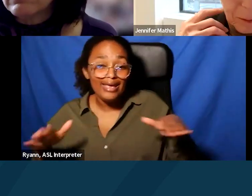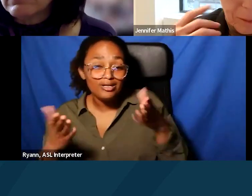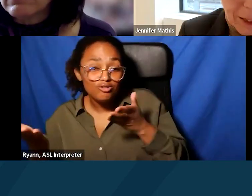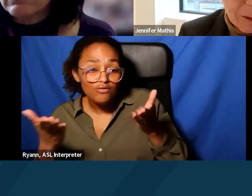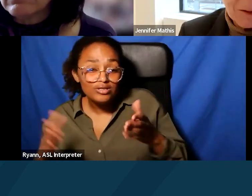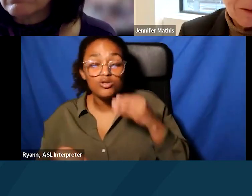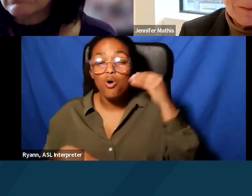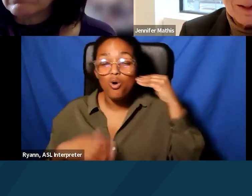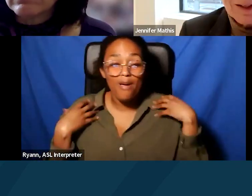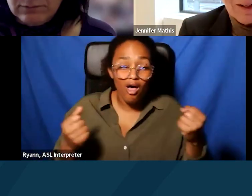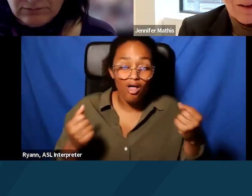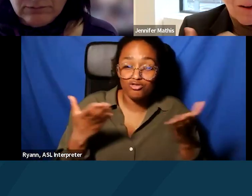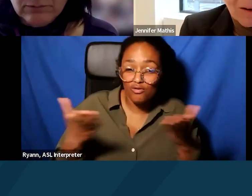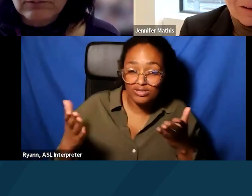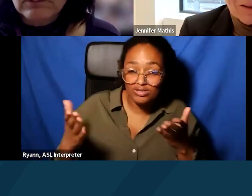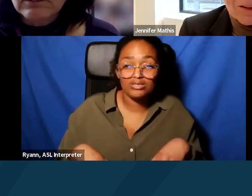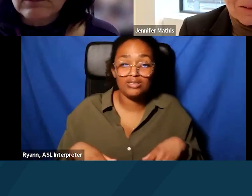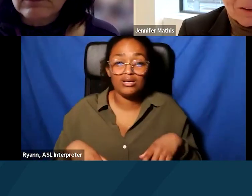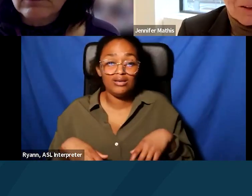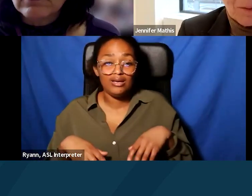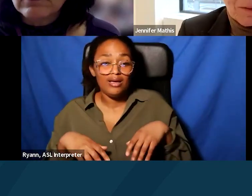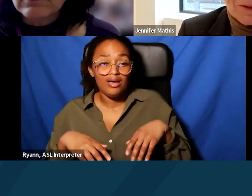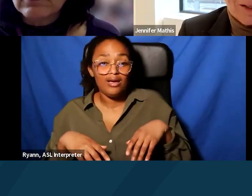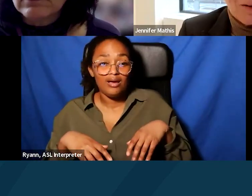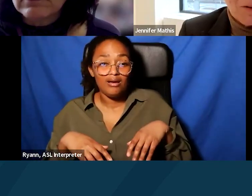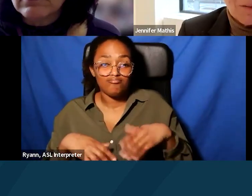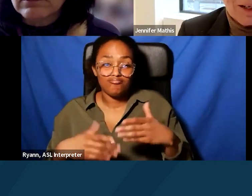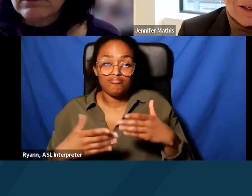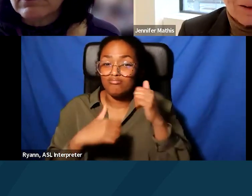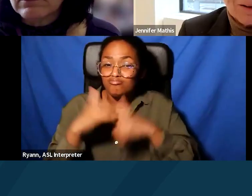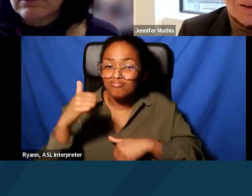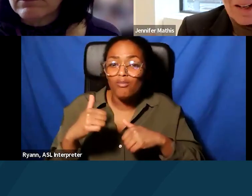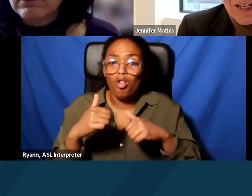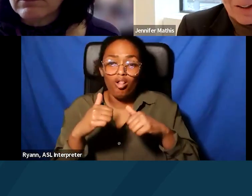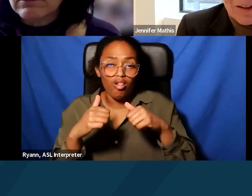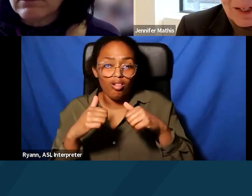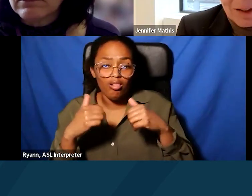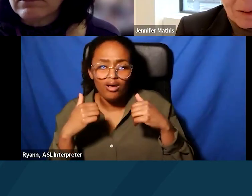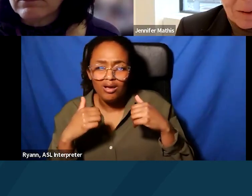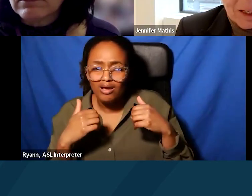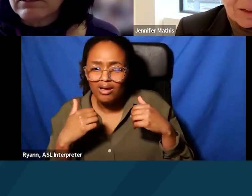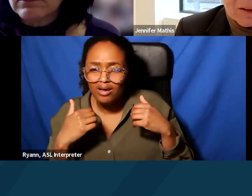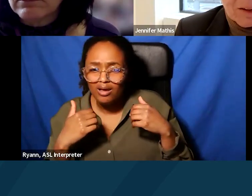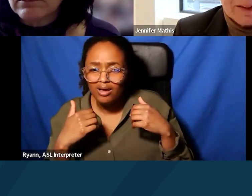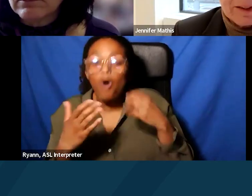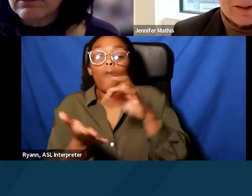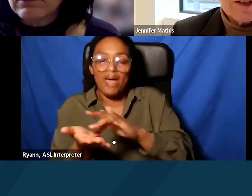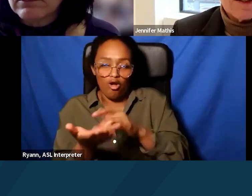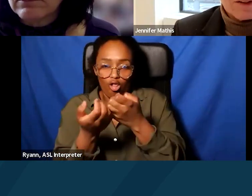durable medical equipment all serve people at home and they are actually mandatory Medicaid services.